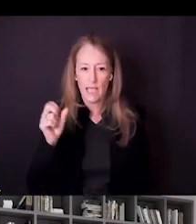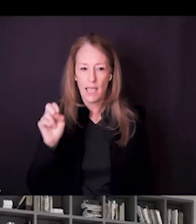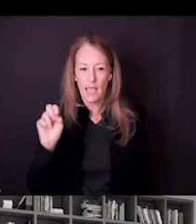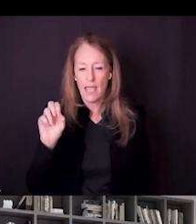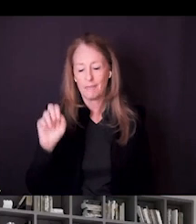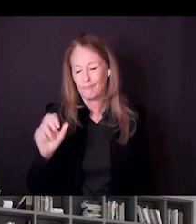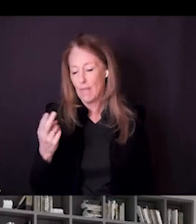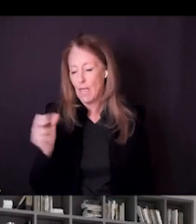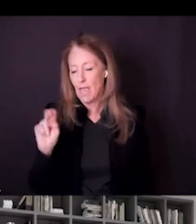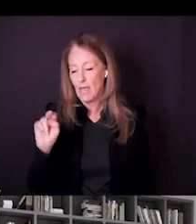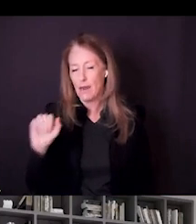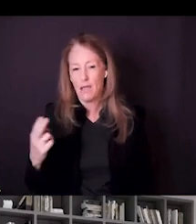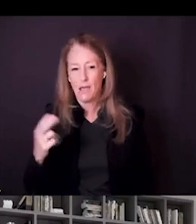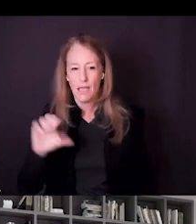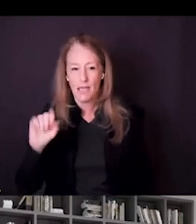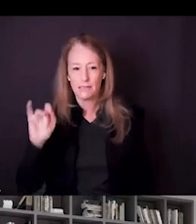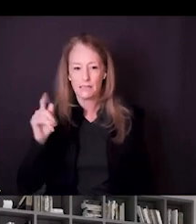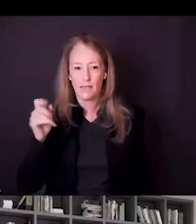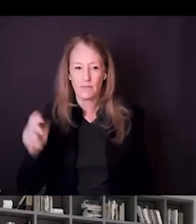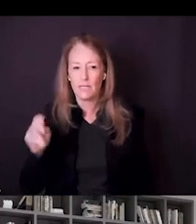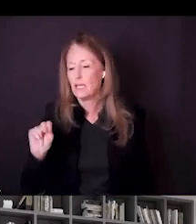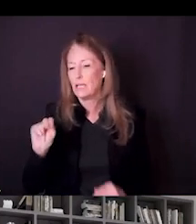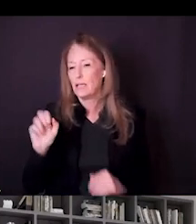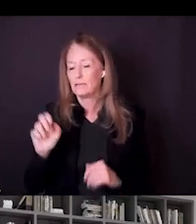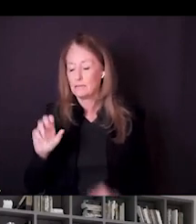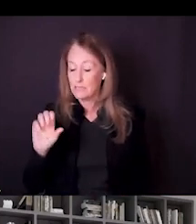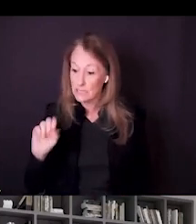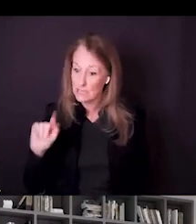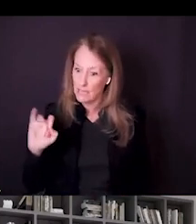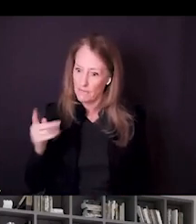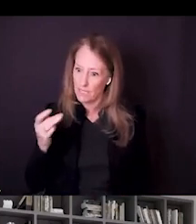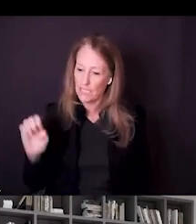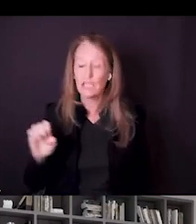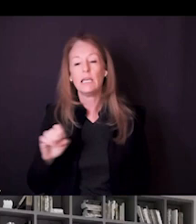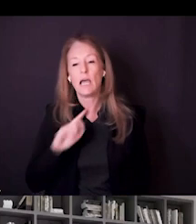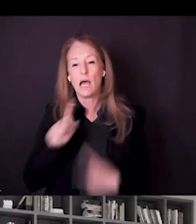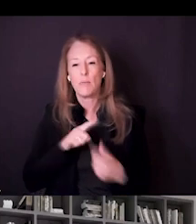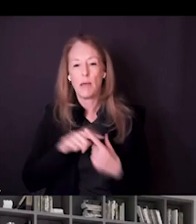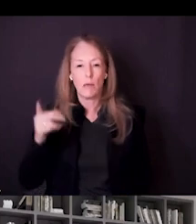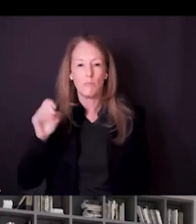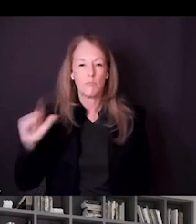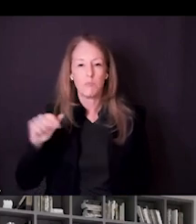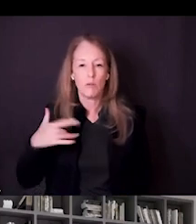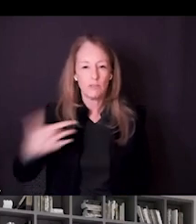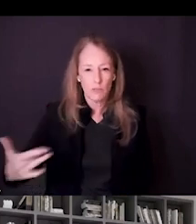AWARENESS AND TRENDS AND WE LOOK FORWARD TO SEEING YOU THEN. THANKS SO MUCH FOR JOINING US.